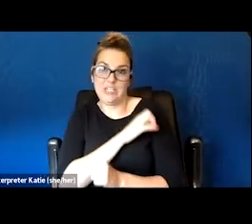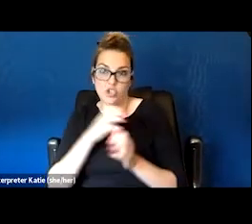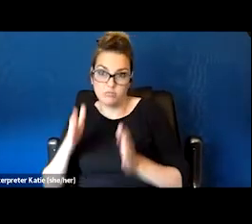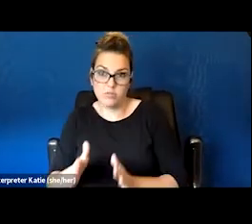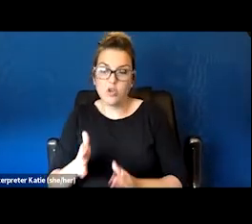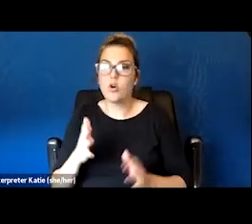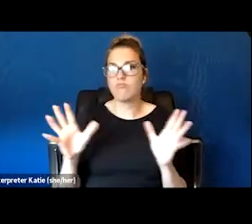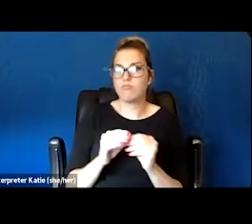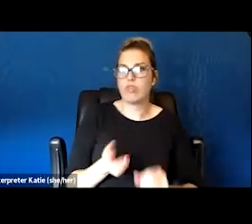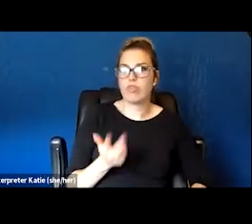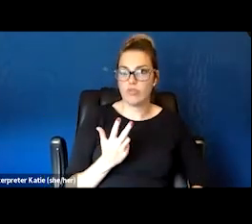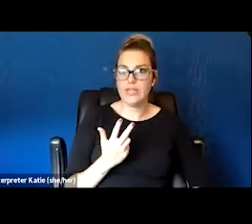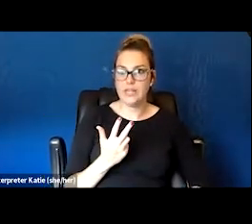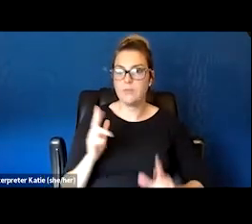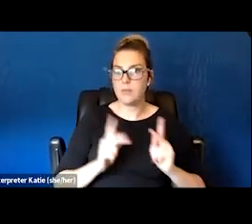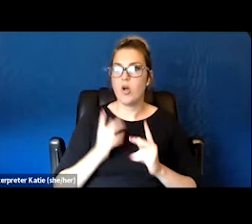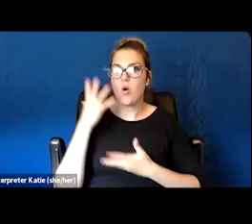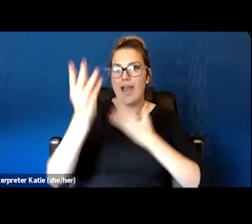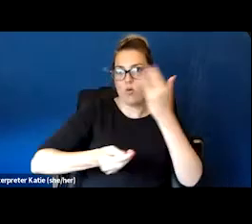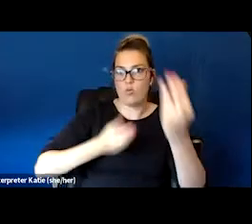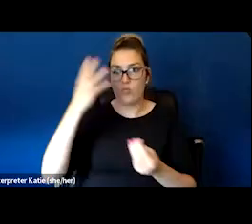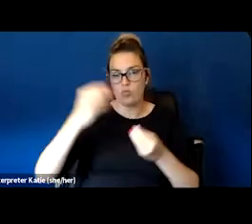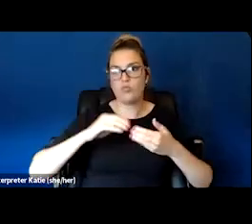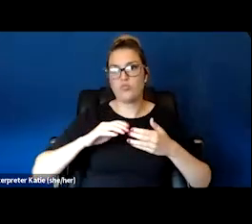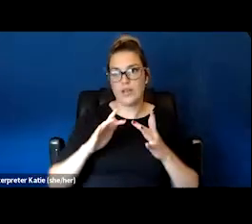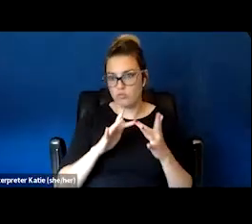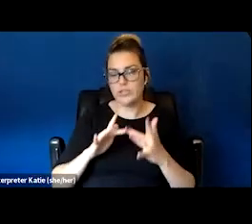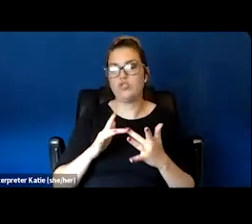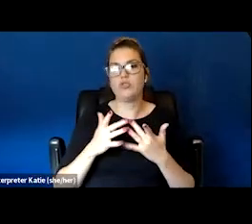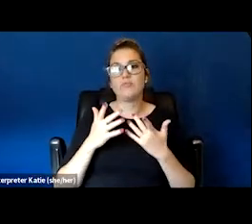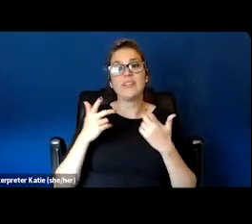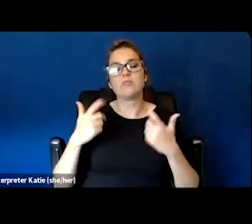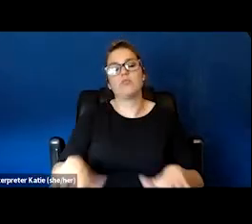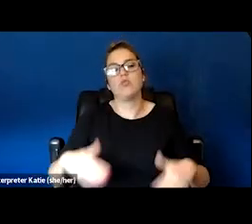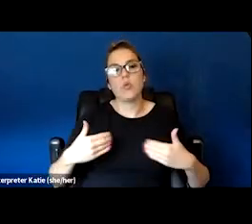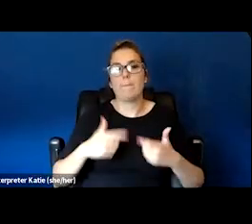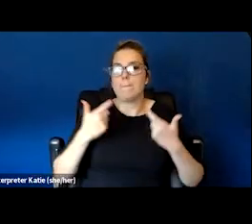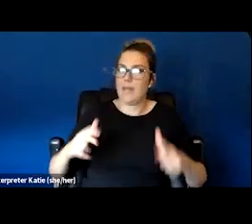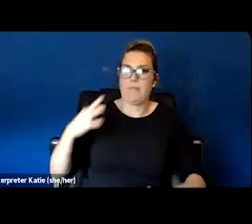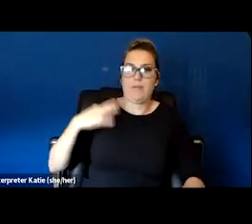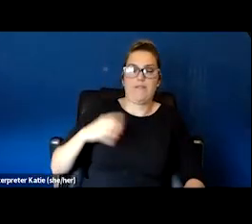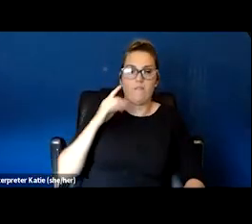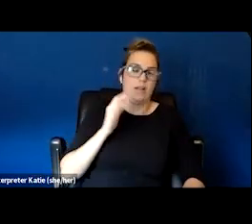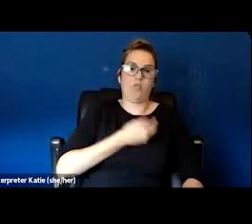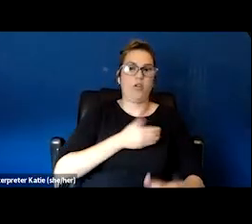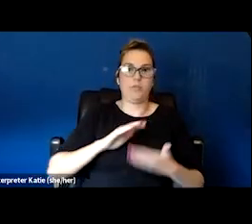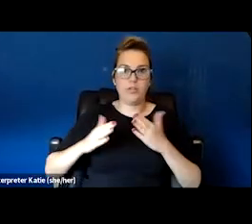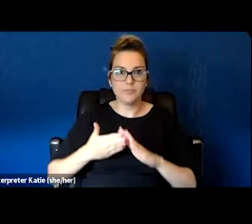That's been a really, really big add-on in our community. We also have partnered with Behavioral Health